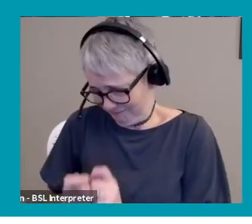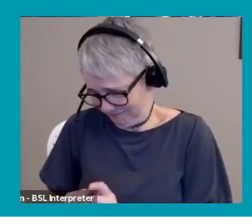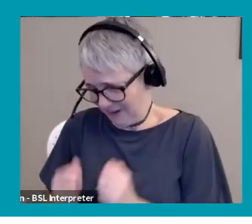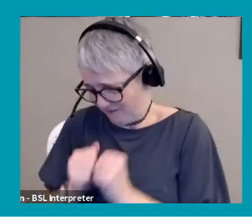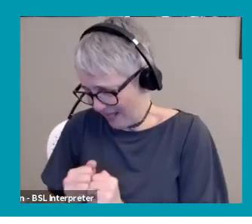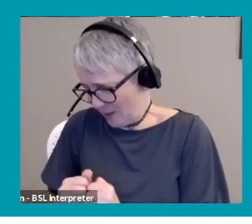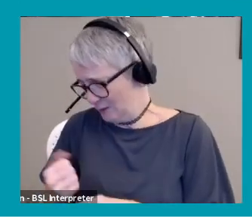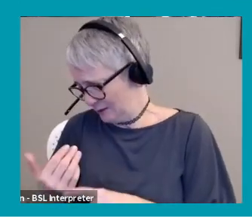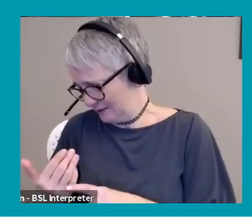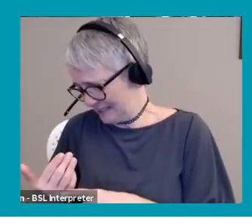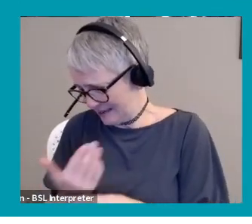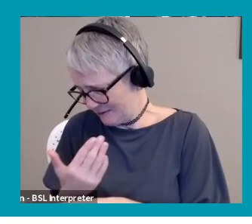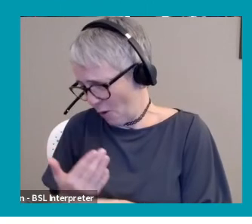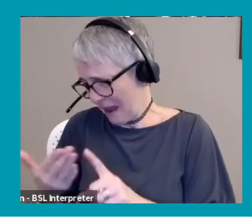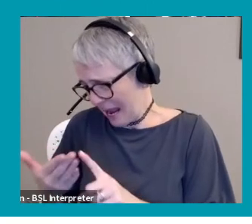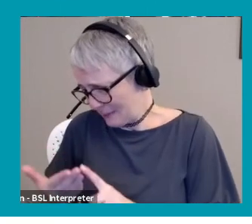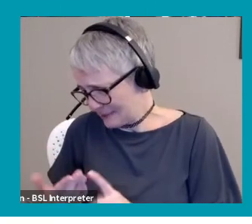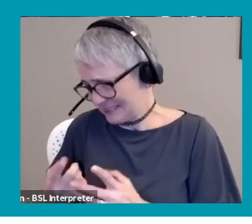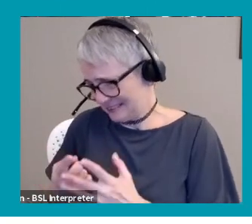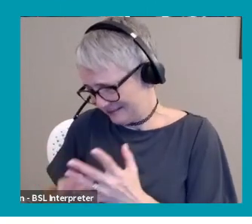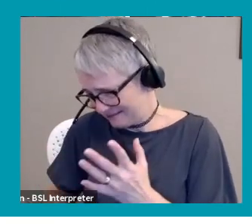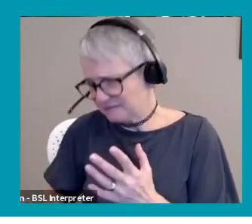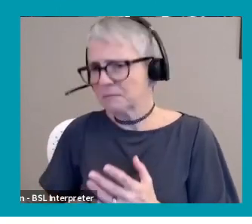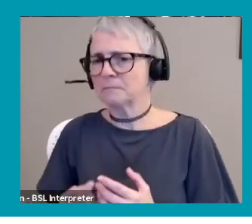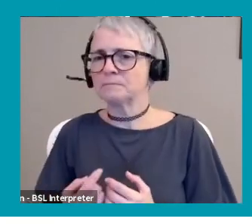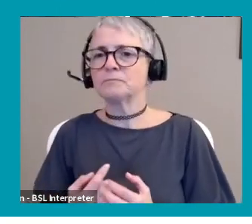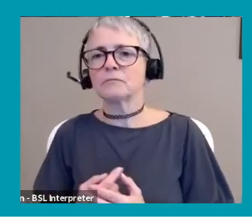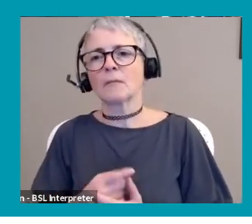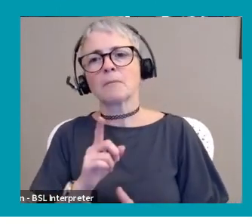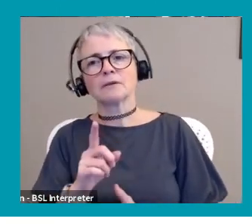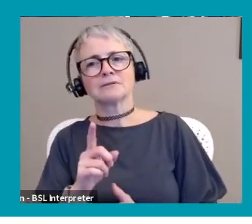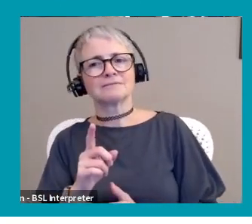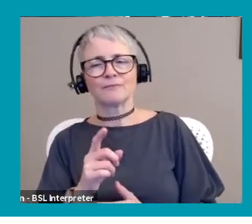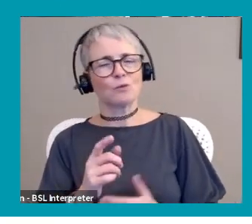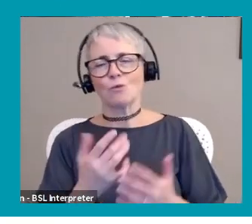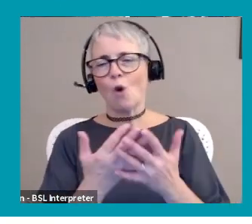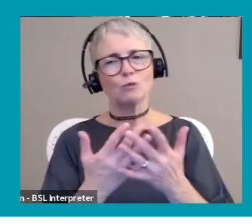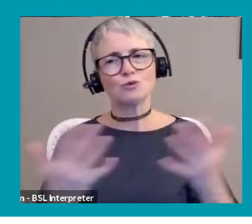those things. If you continue to not be successful but at the same time just applying to everything.